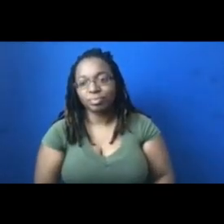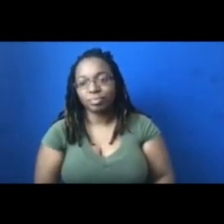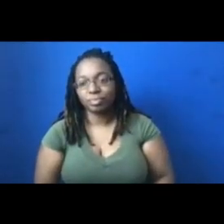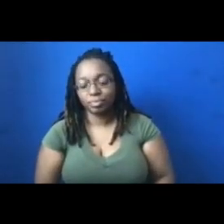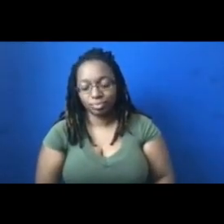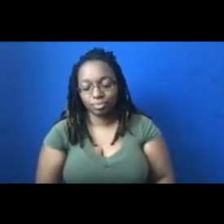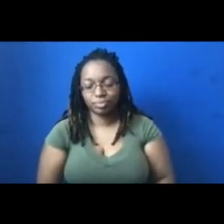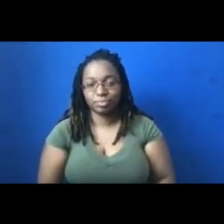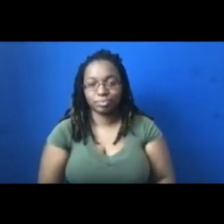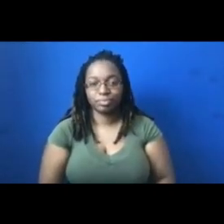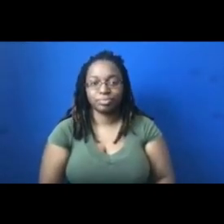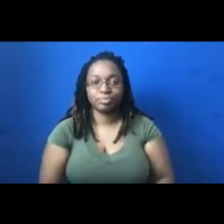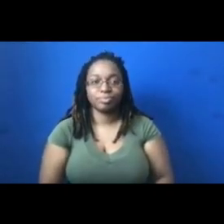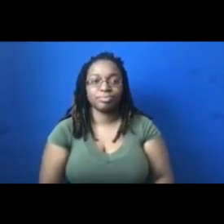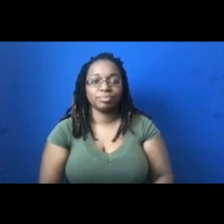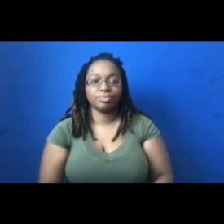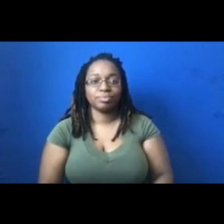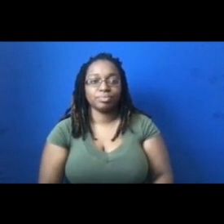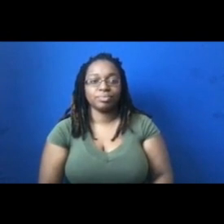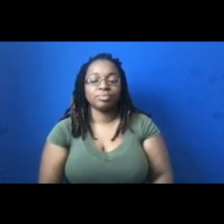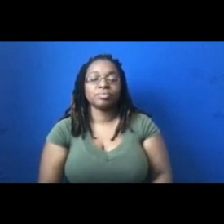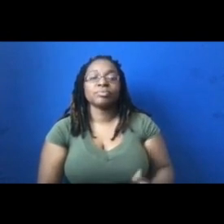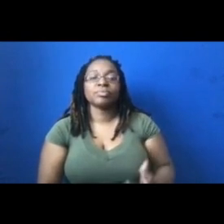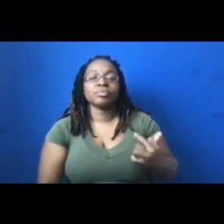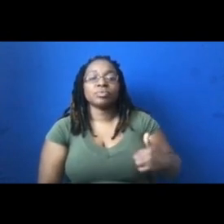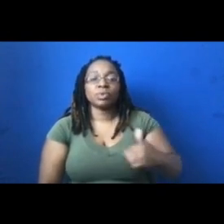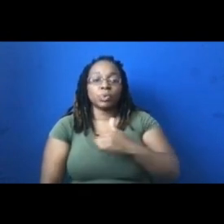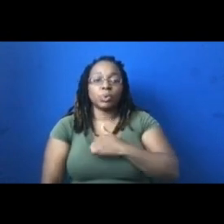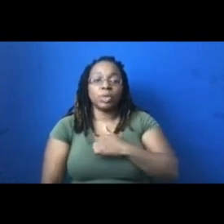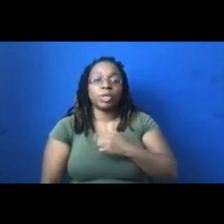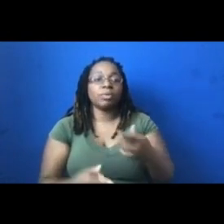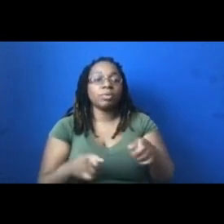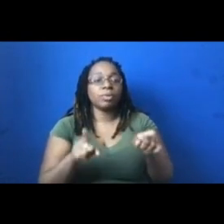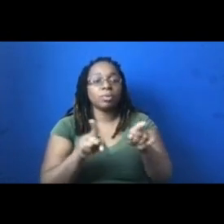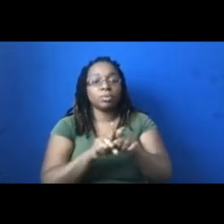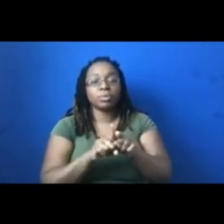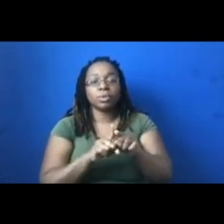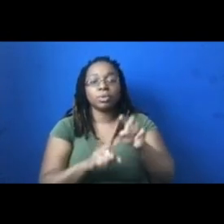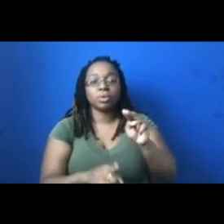We are working across NOAA to deliver this program, the